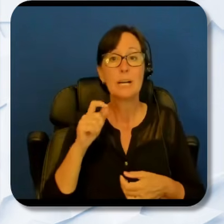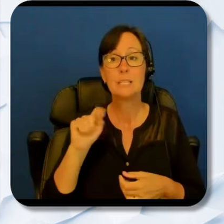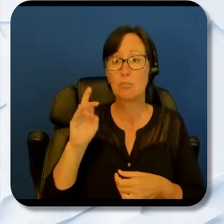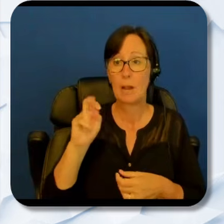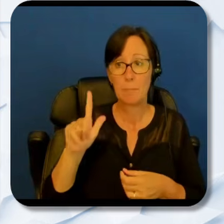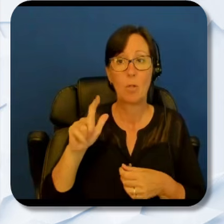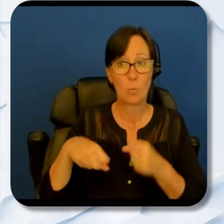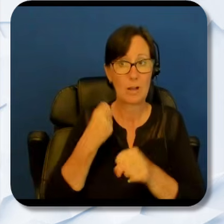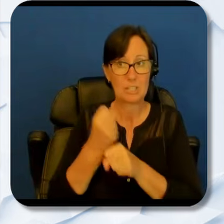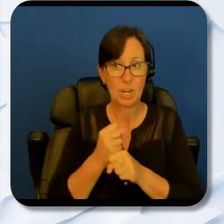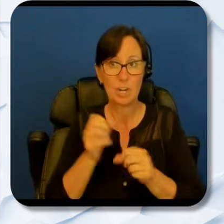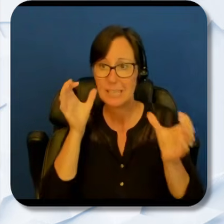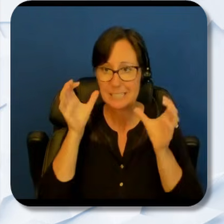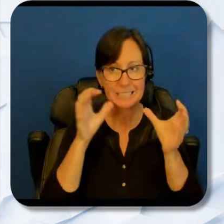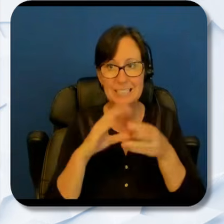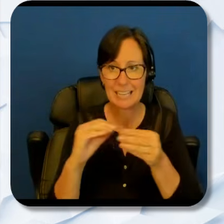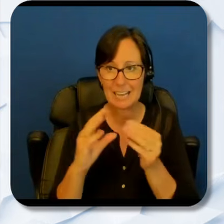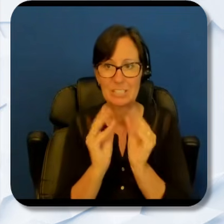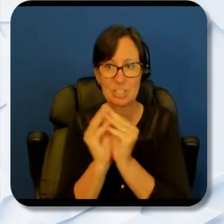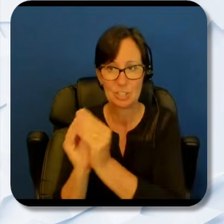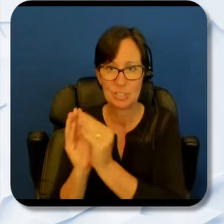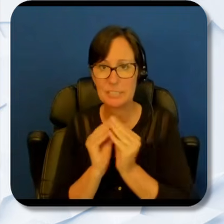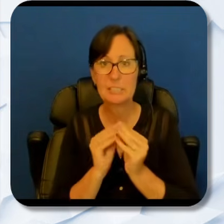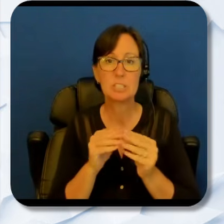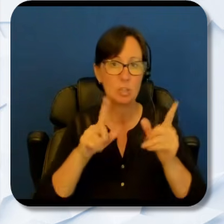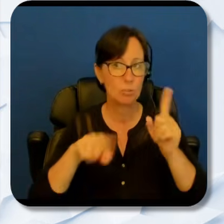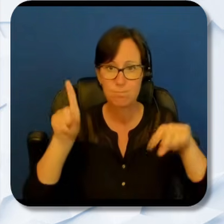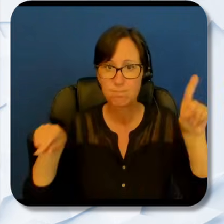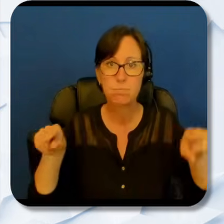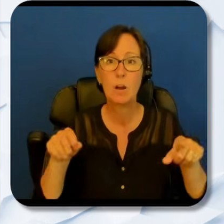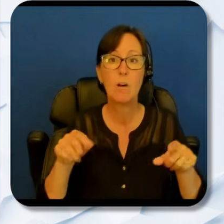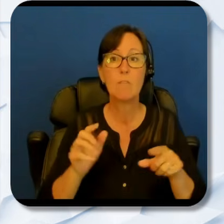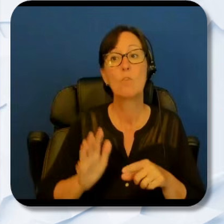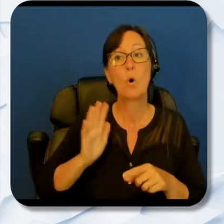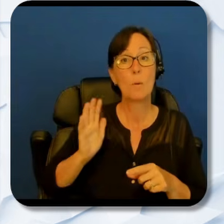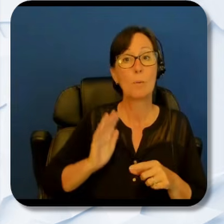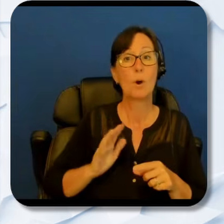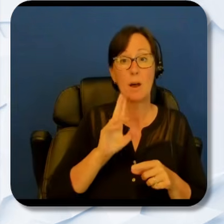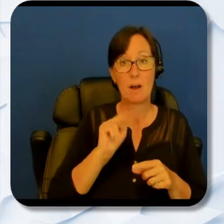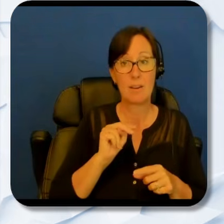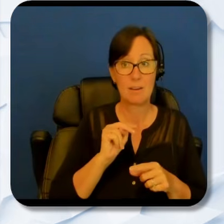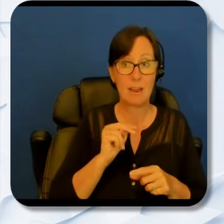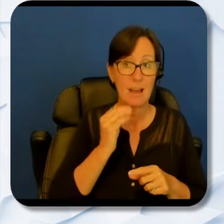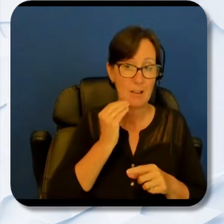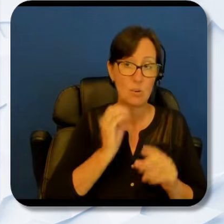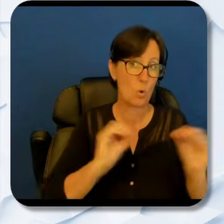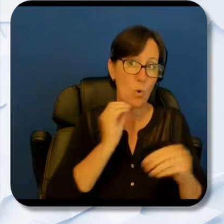state, learning from diverse, tribal, formerly unhoused students and youth.